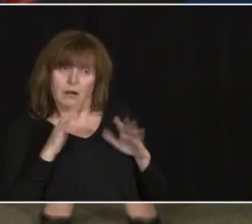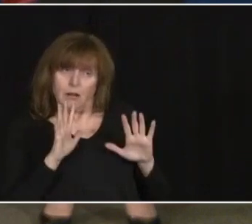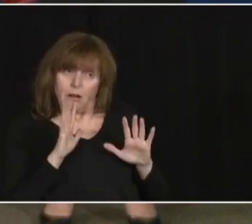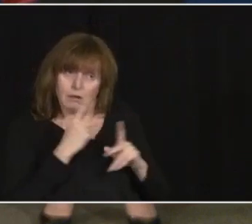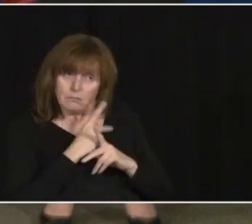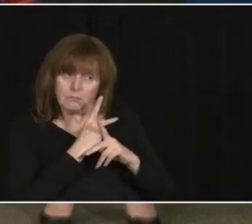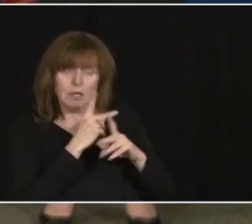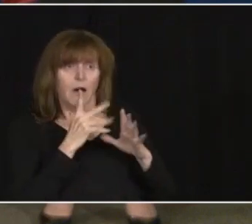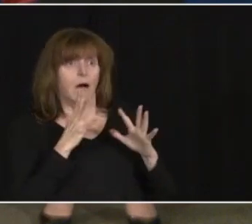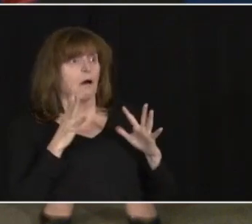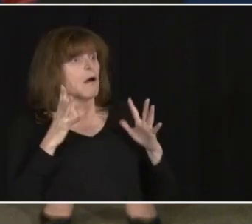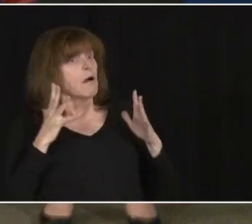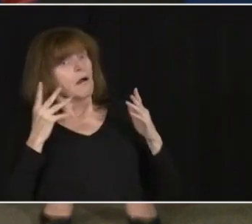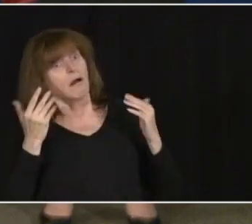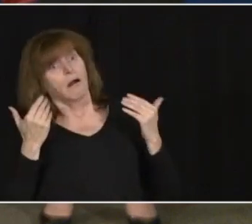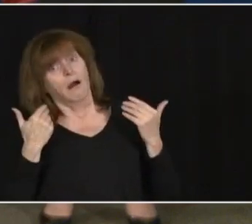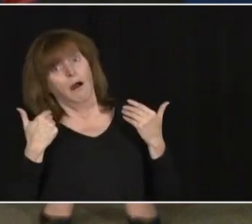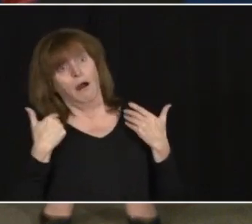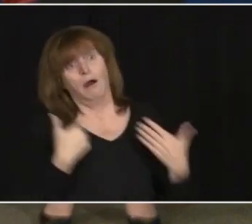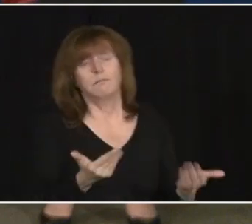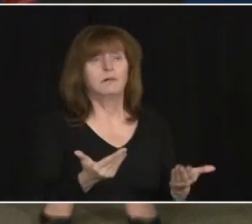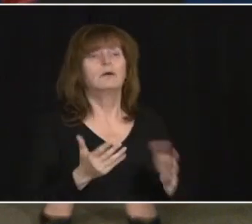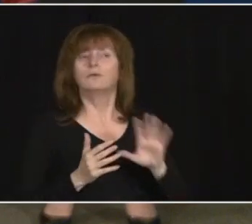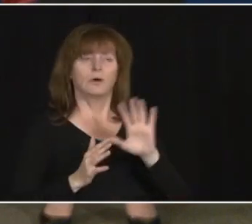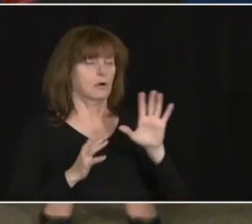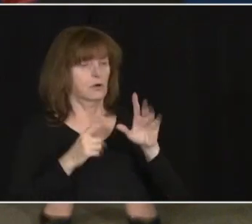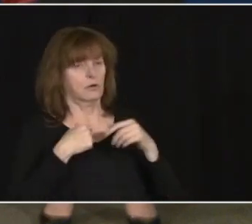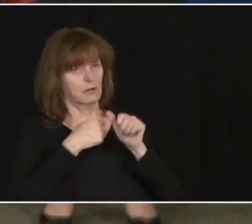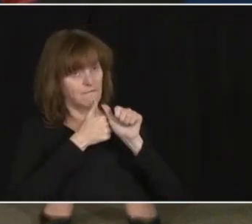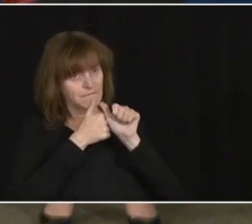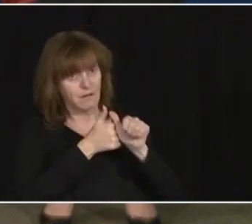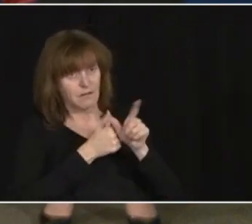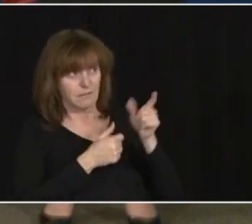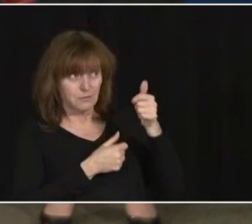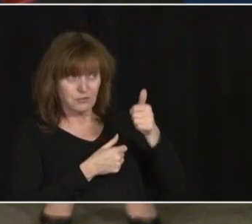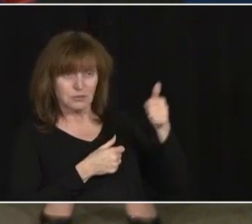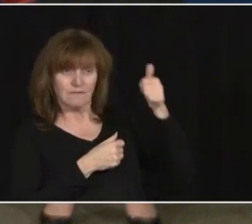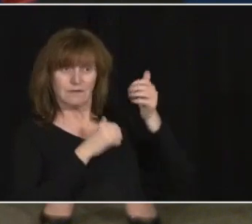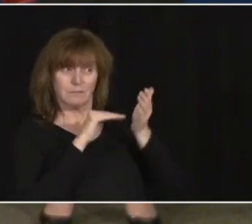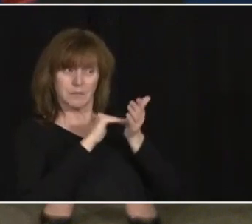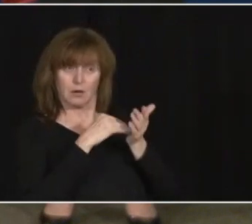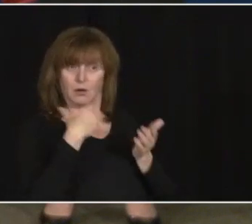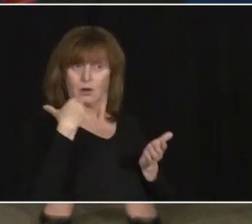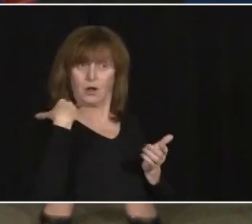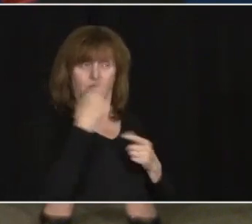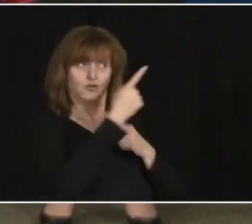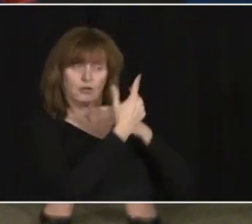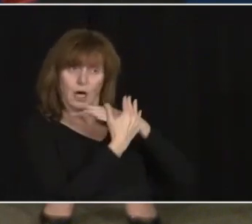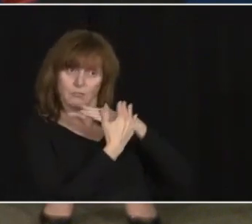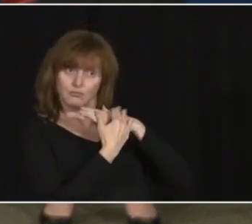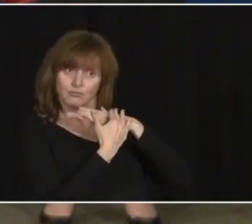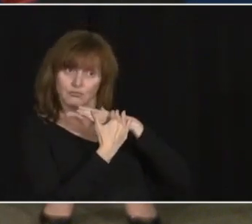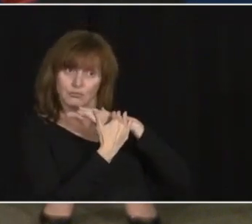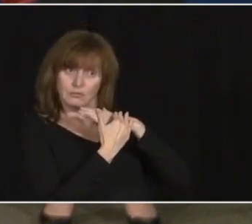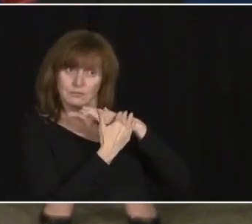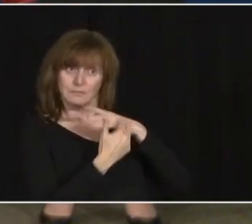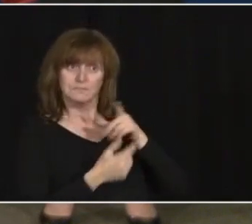chief medical officer. With the advice of our Covid health team and making sure that we are consulting